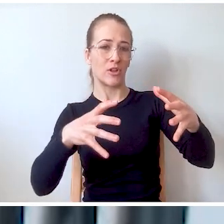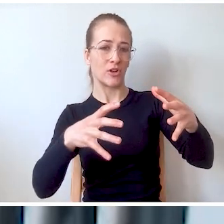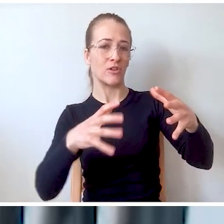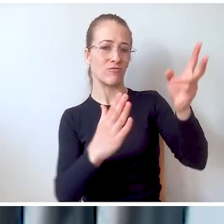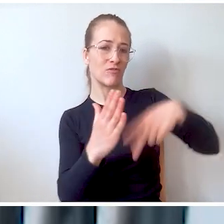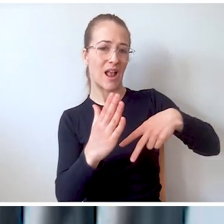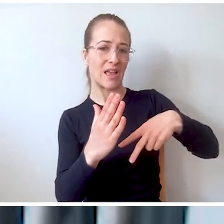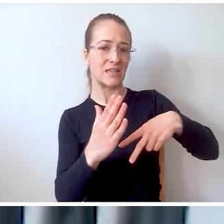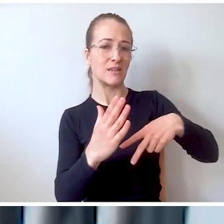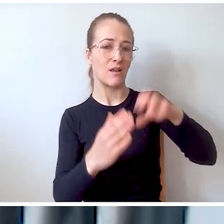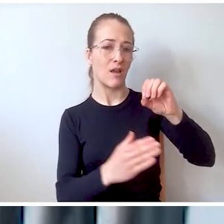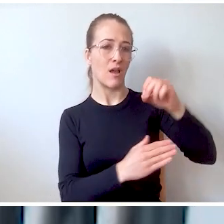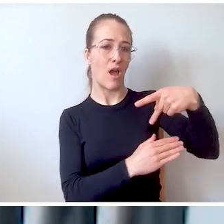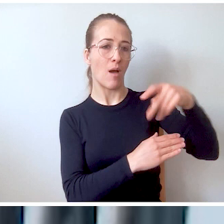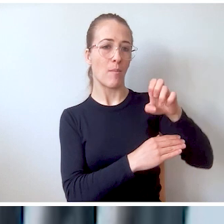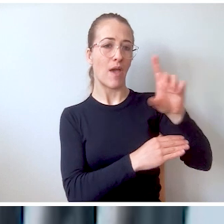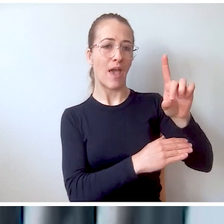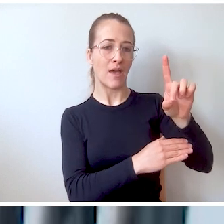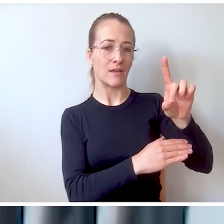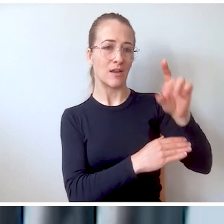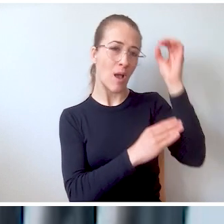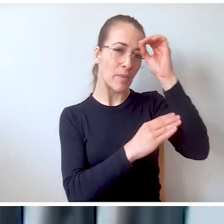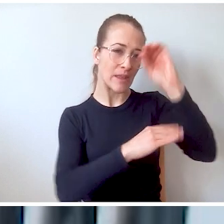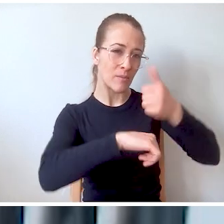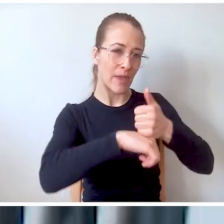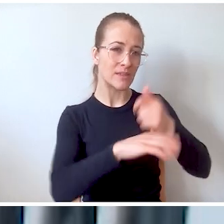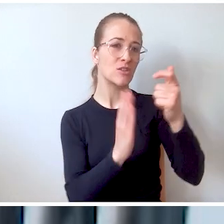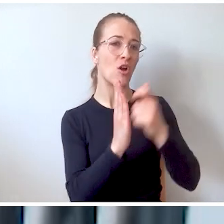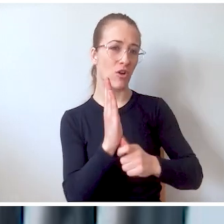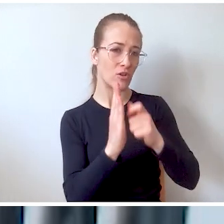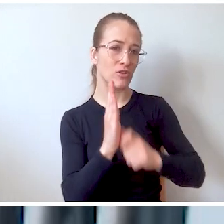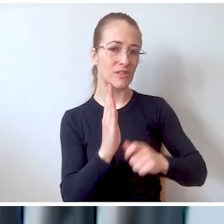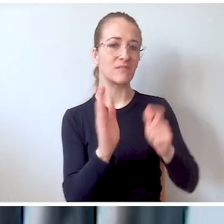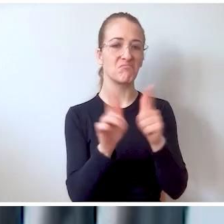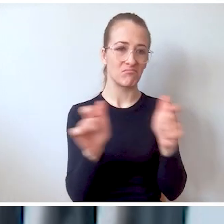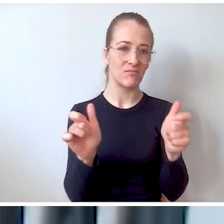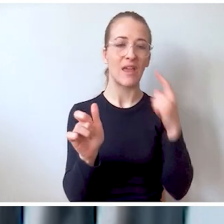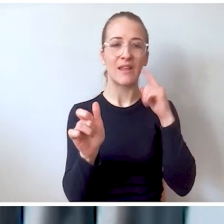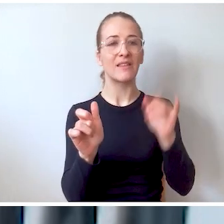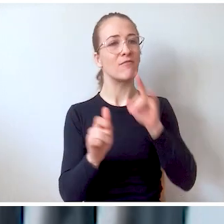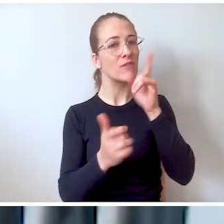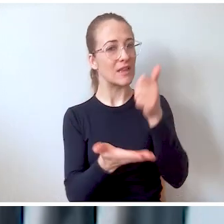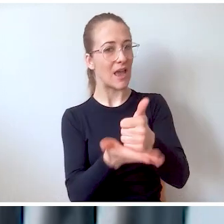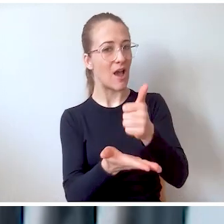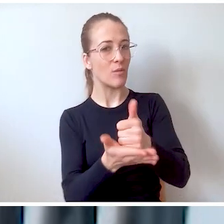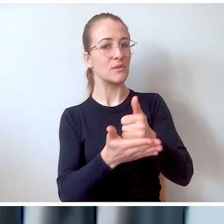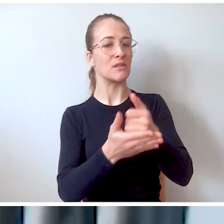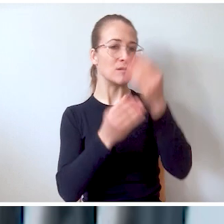op-ed articles and things of that nature. And I think all of that helps to inform people.